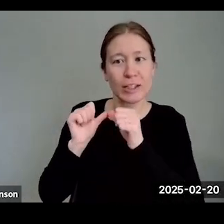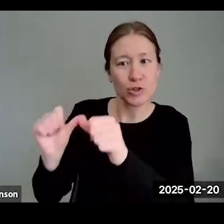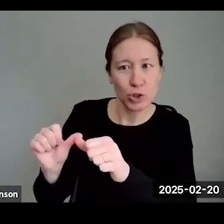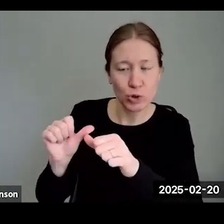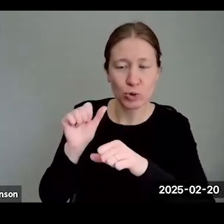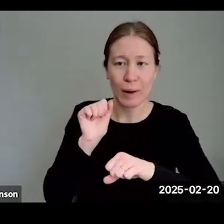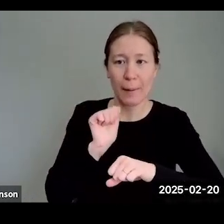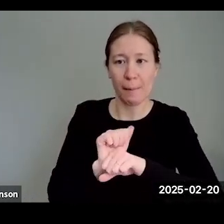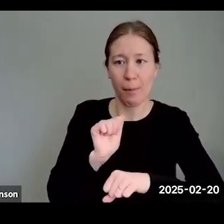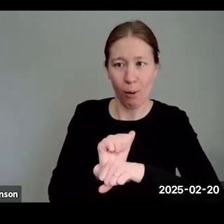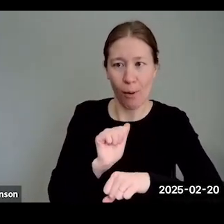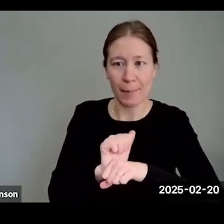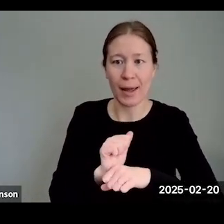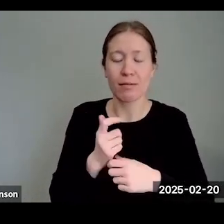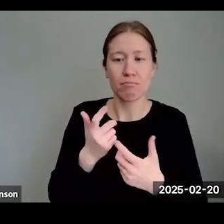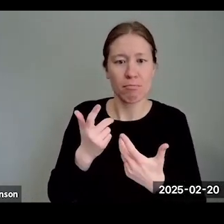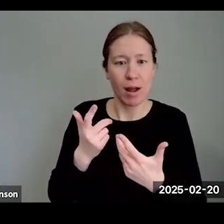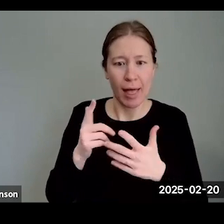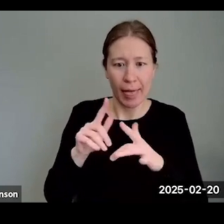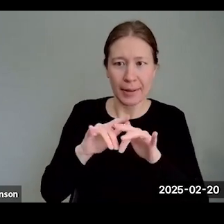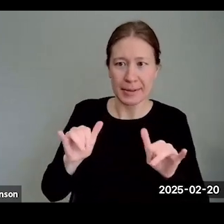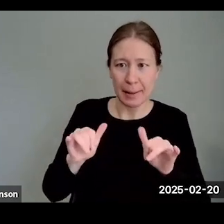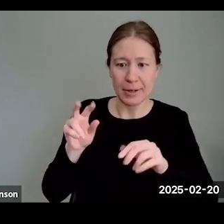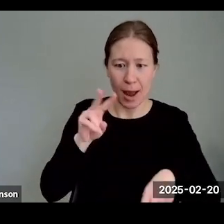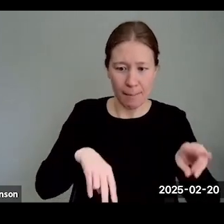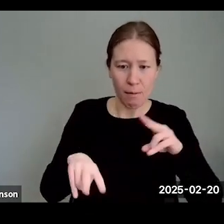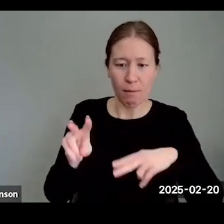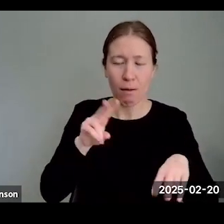while situating a more ongoing reasonable accommodation.